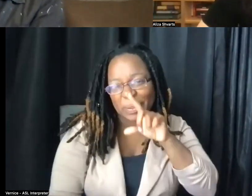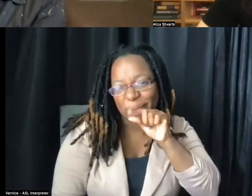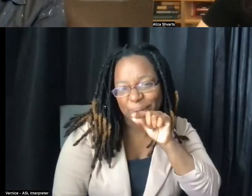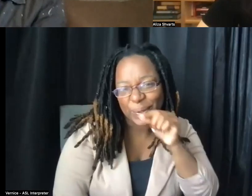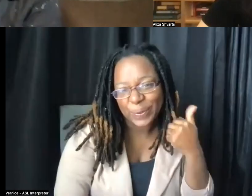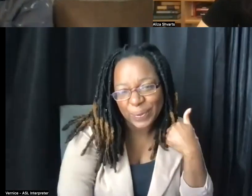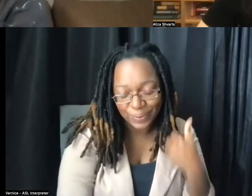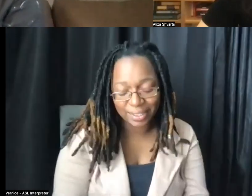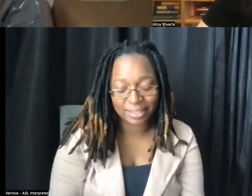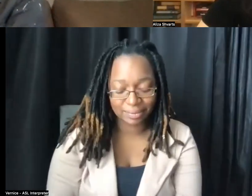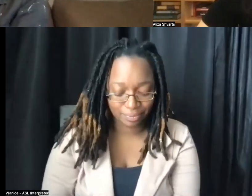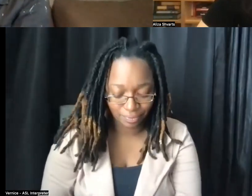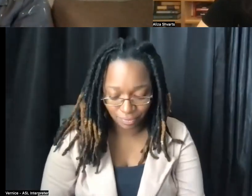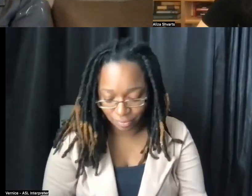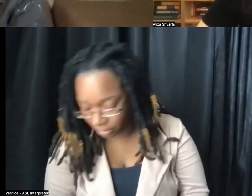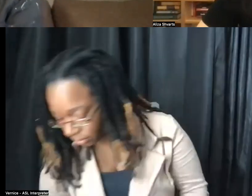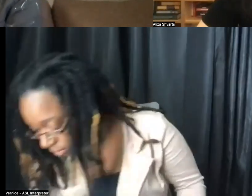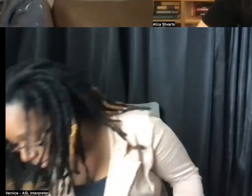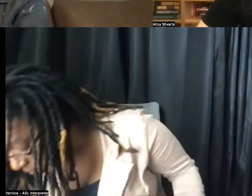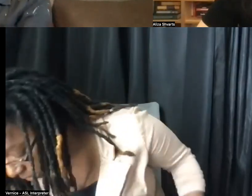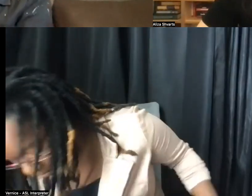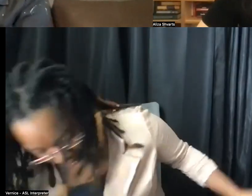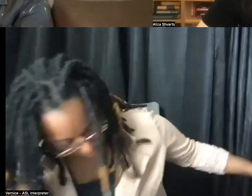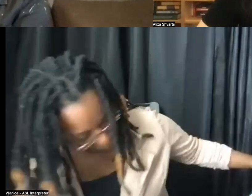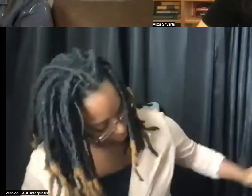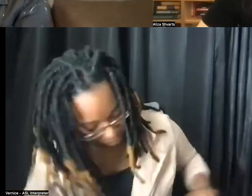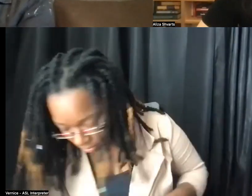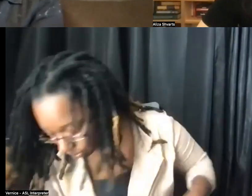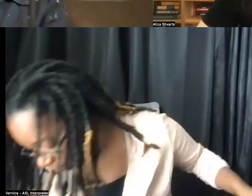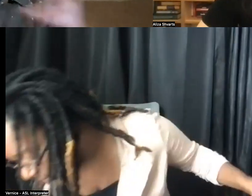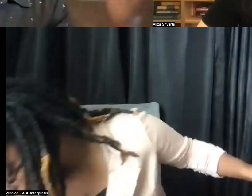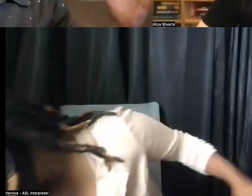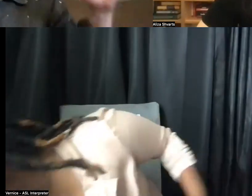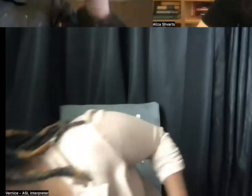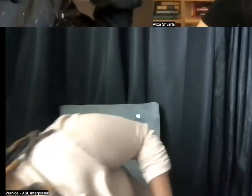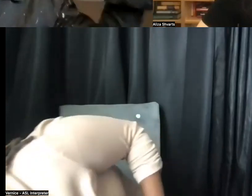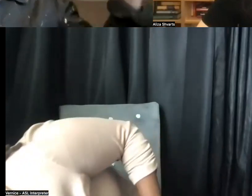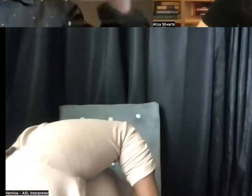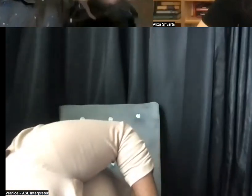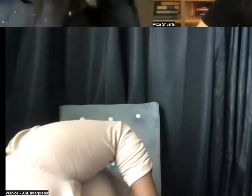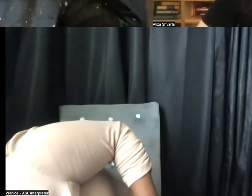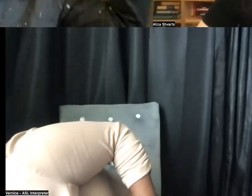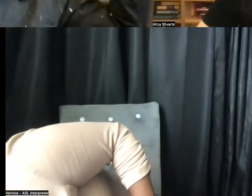Twitter at the time, right? So for people who feel more comfortable online networking,